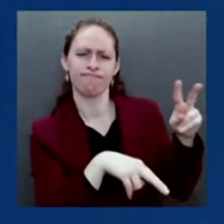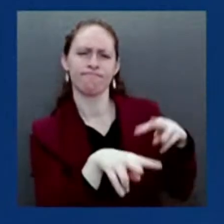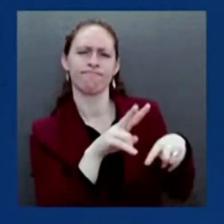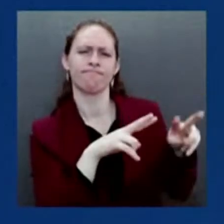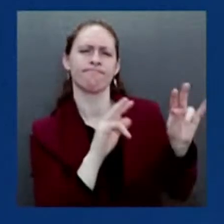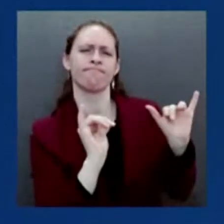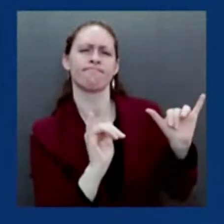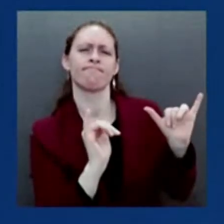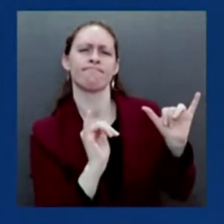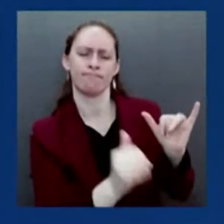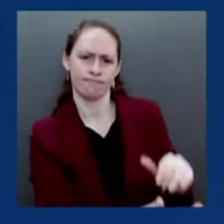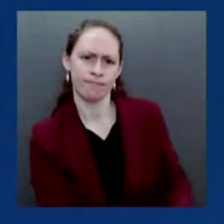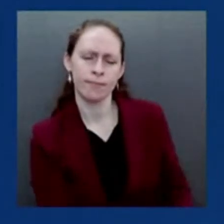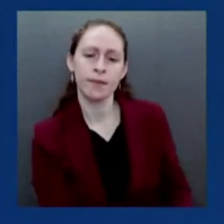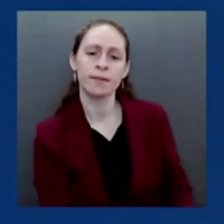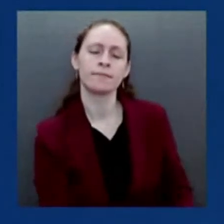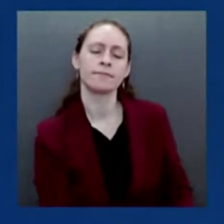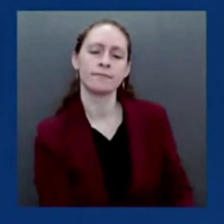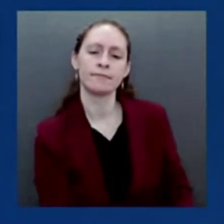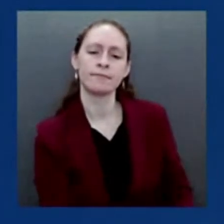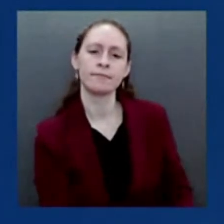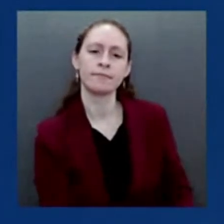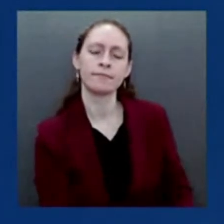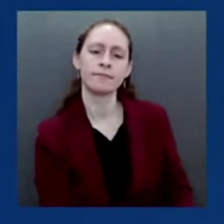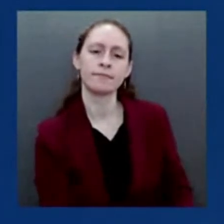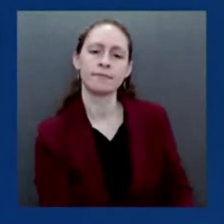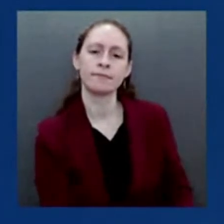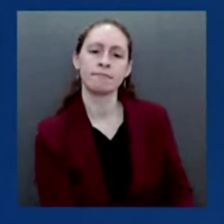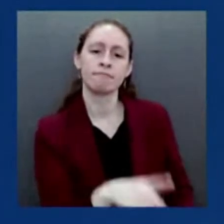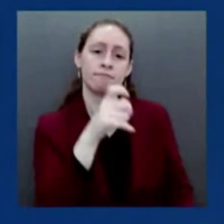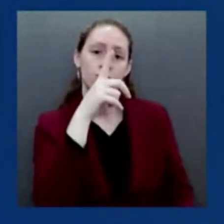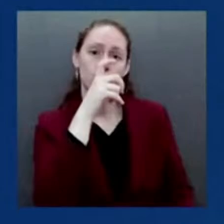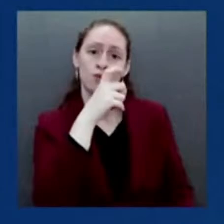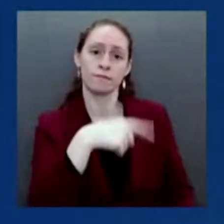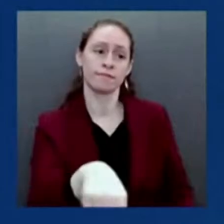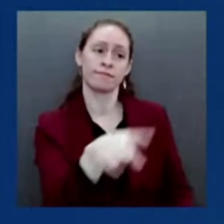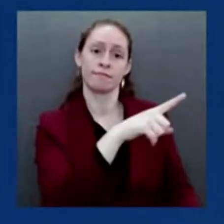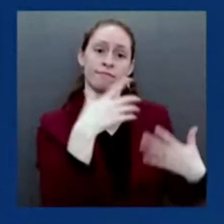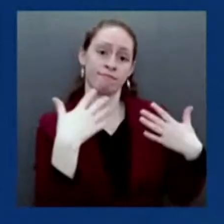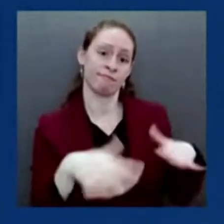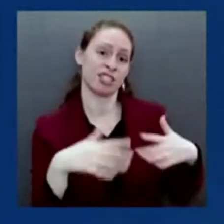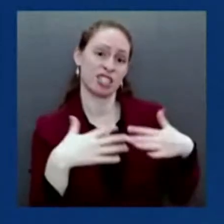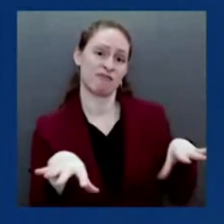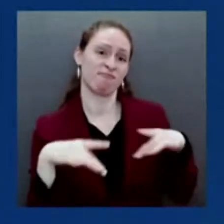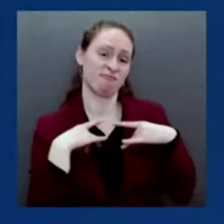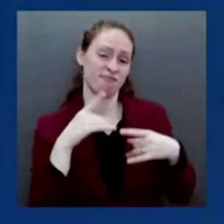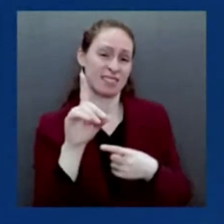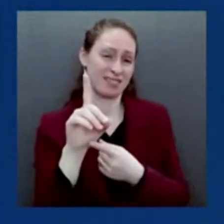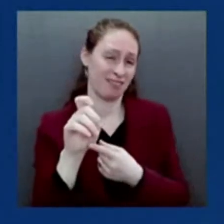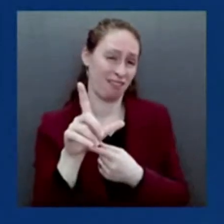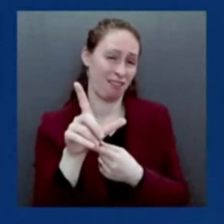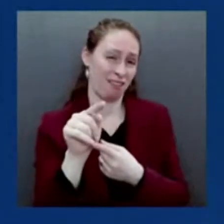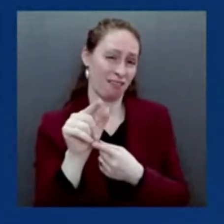PREVIOUSLY INFECTED, FOR EXAMPLE, WITH DELTA, OR BETA, THAT YOU HAVE A HIGHER CHANCE